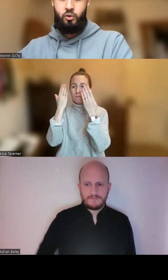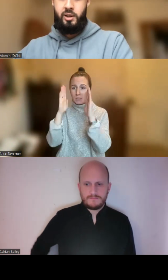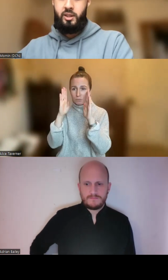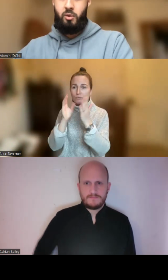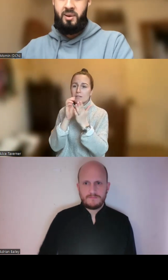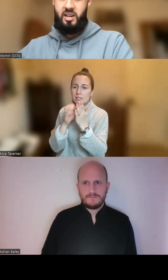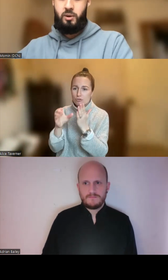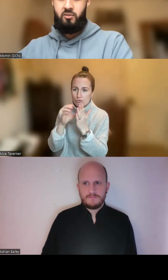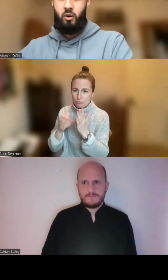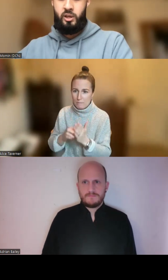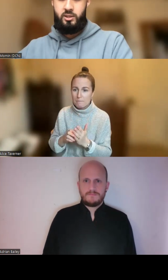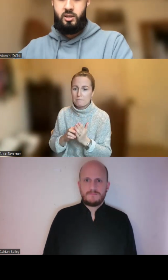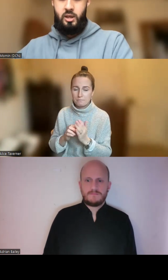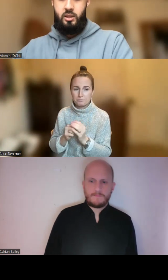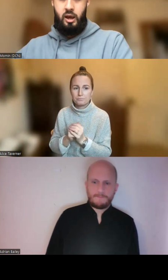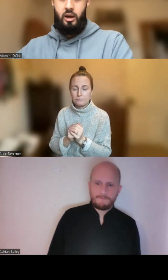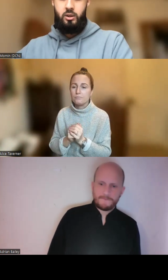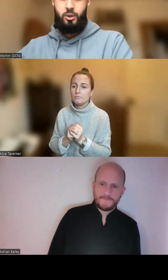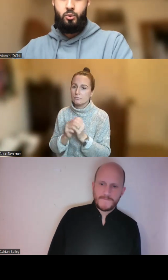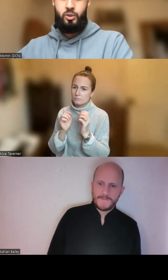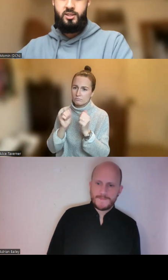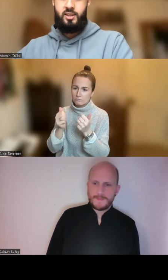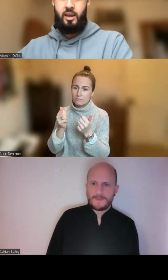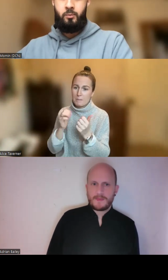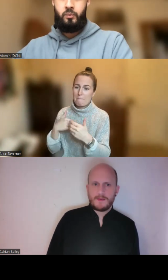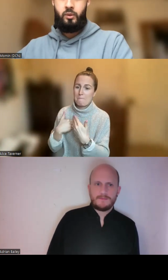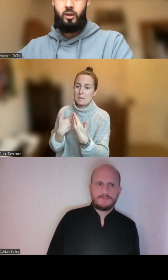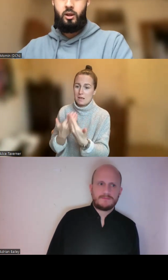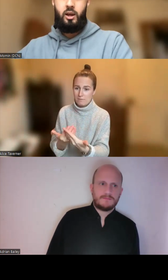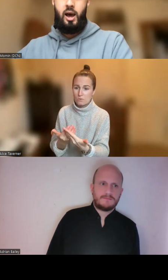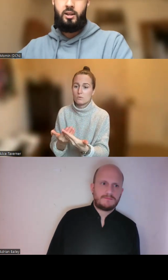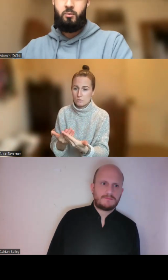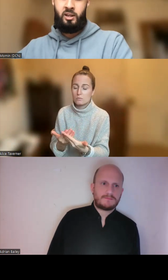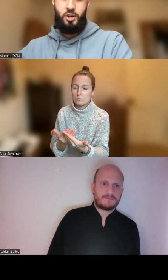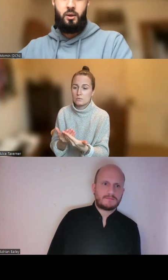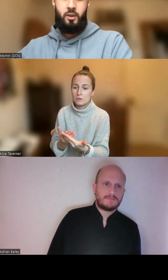The great thing about Meta's platform is that through the same ads manager,